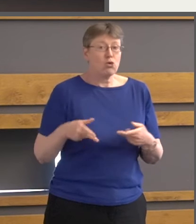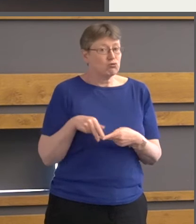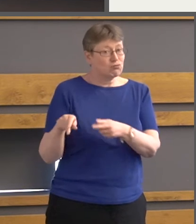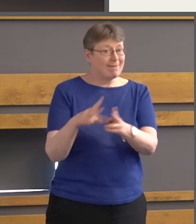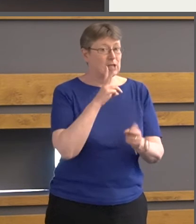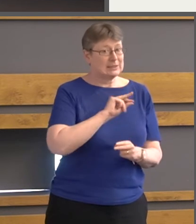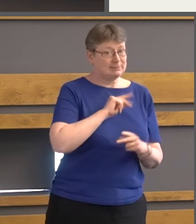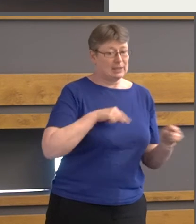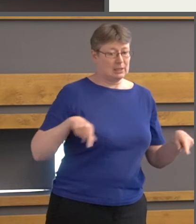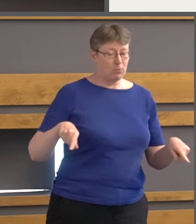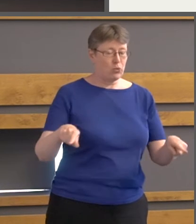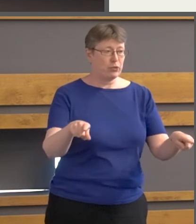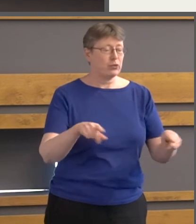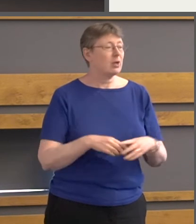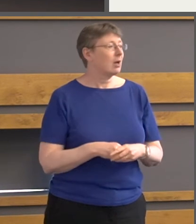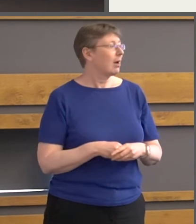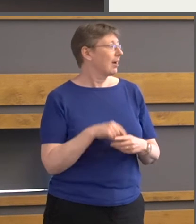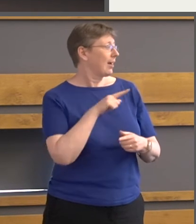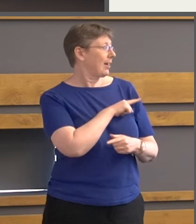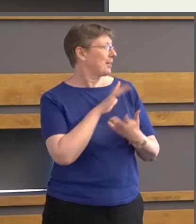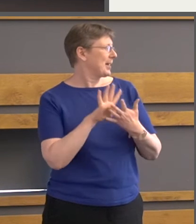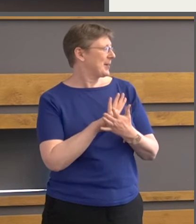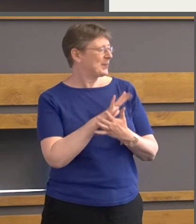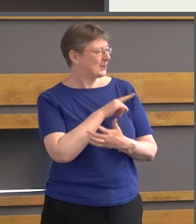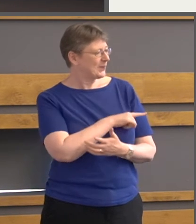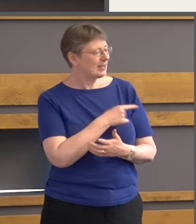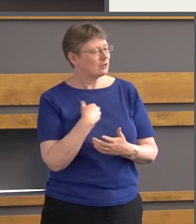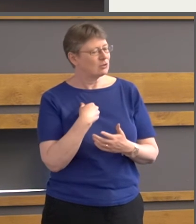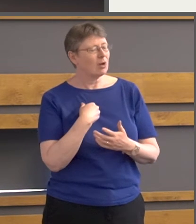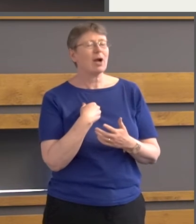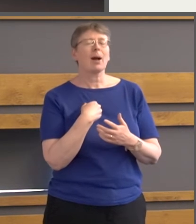And I'm so glad you have this whole gendered approach,